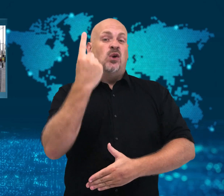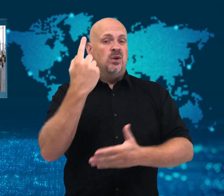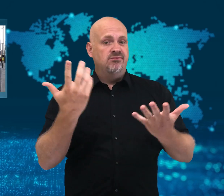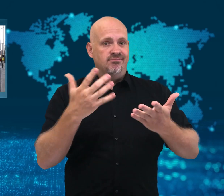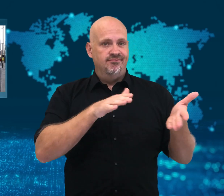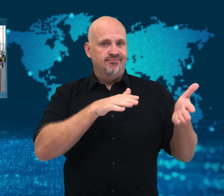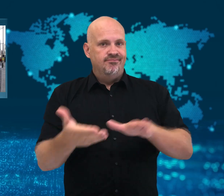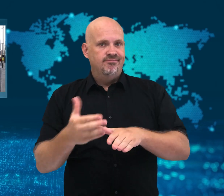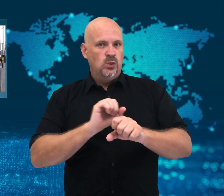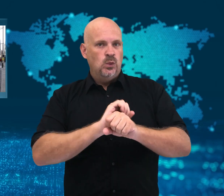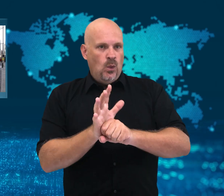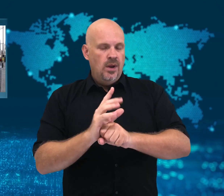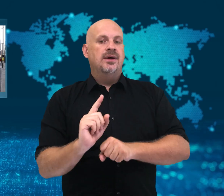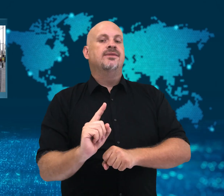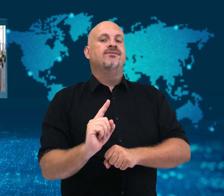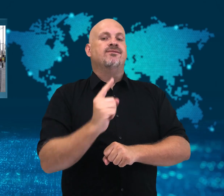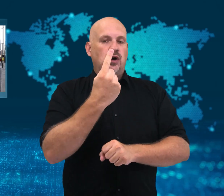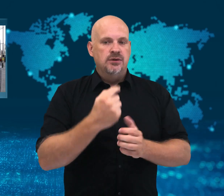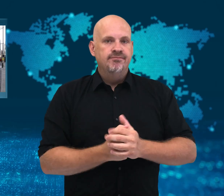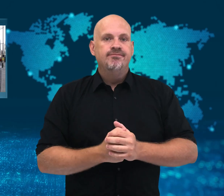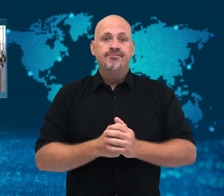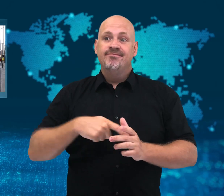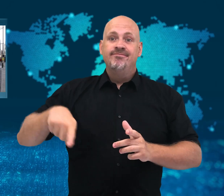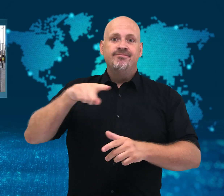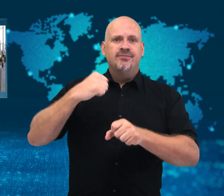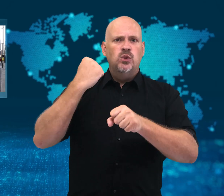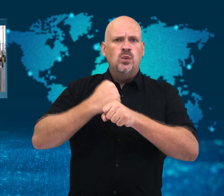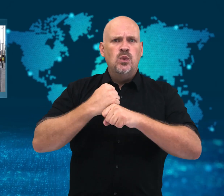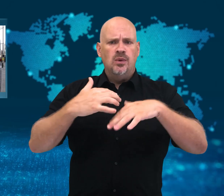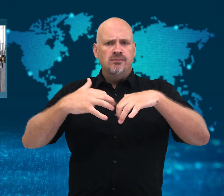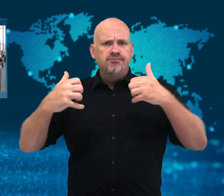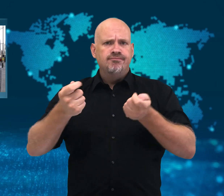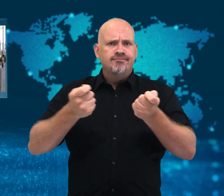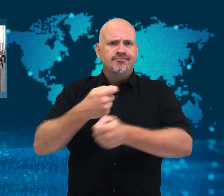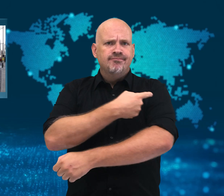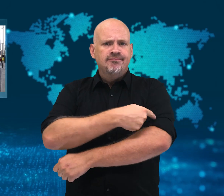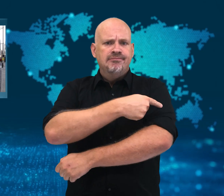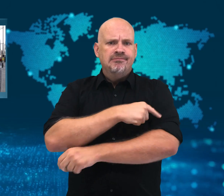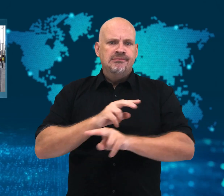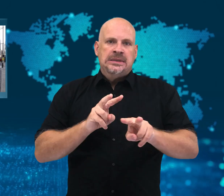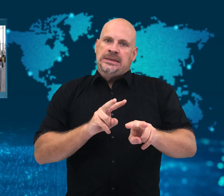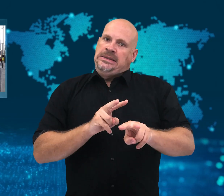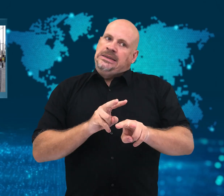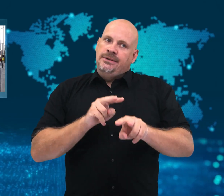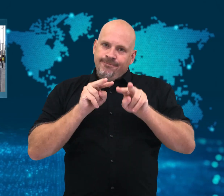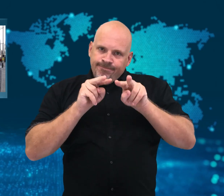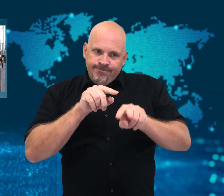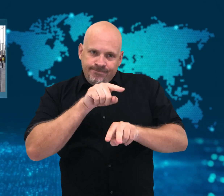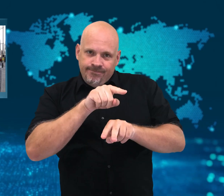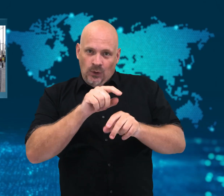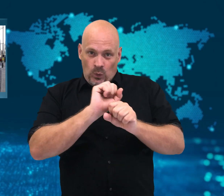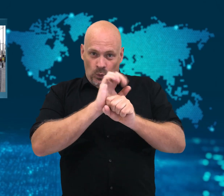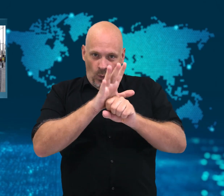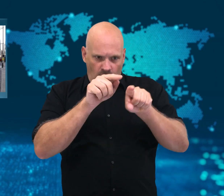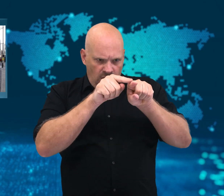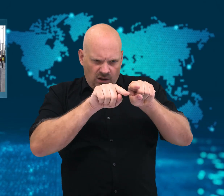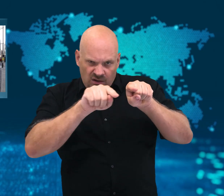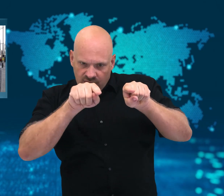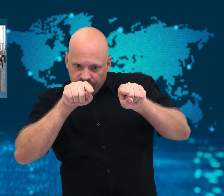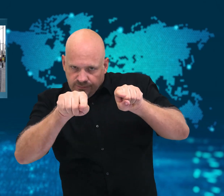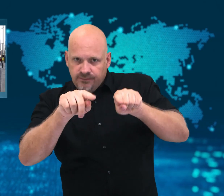and officials are concerned about the highly contagious Delta